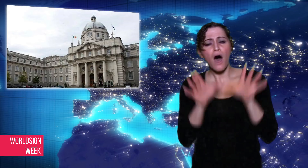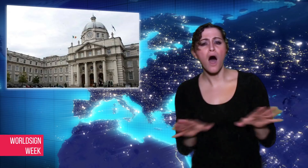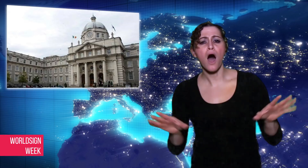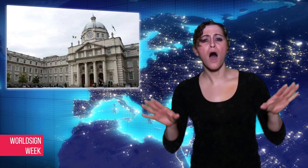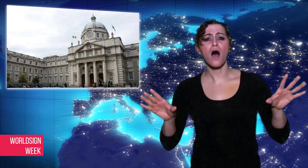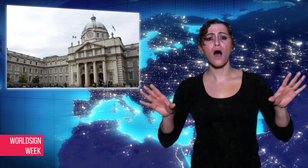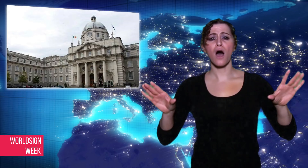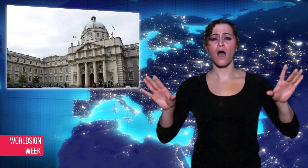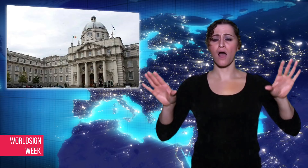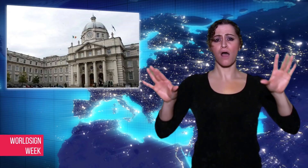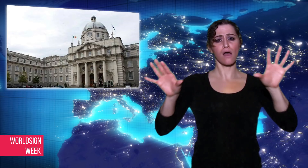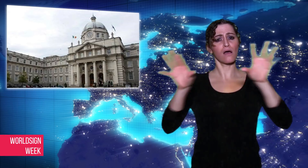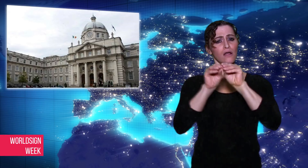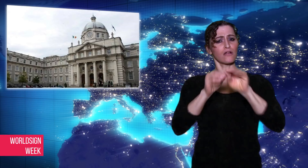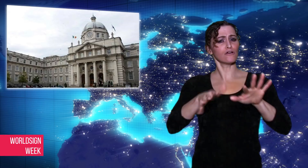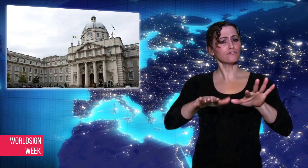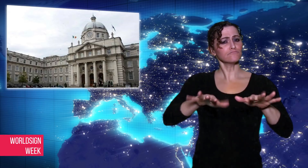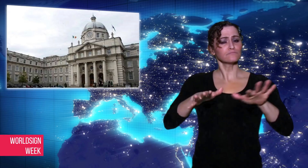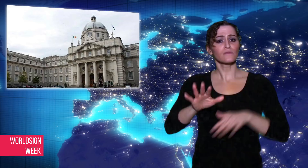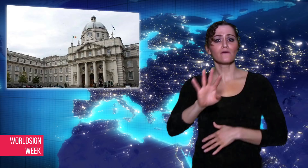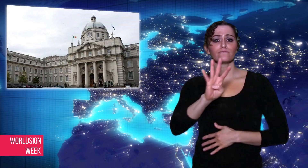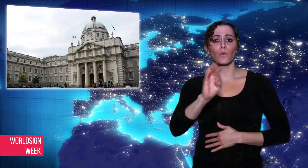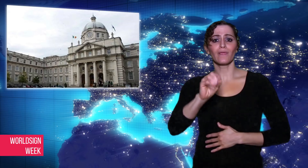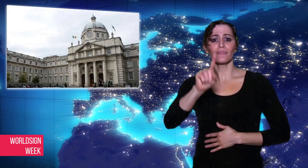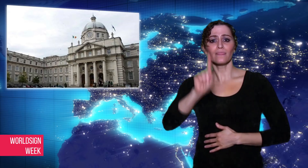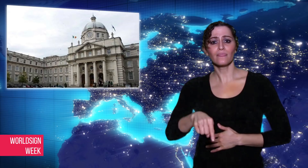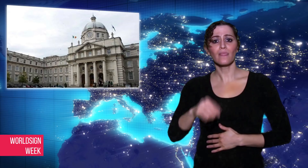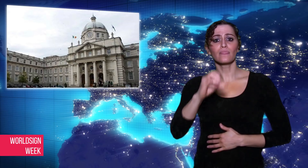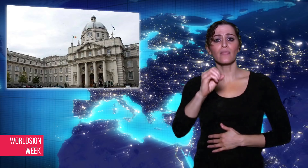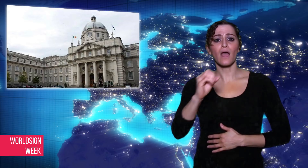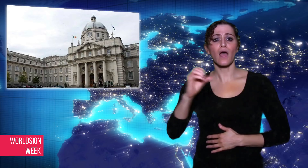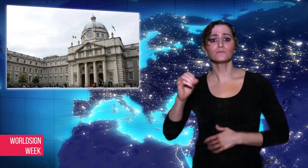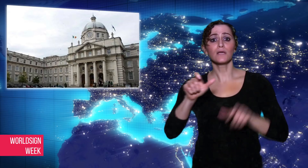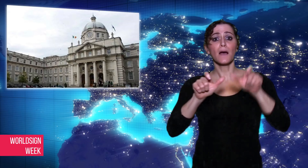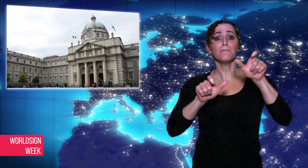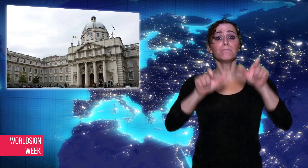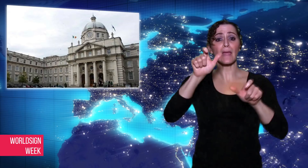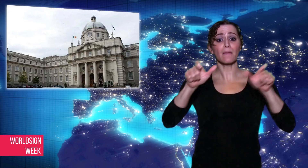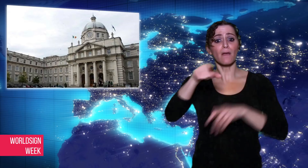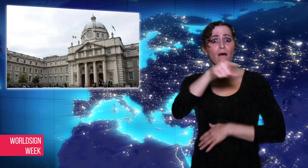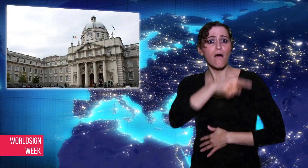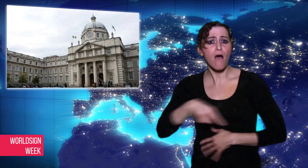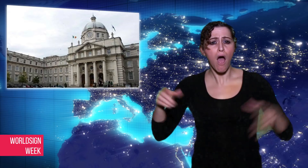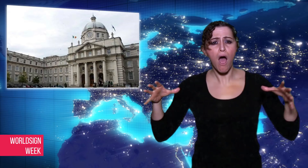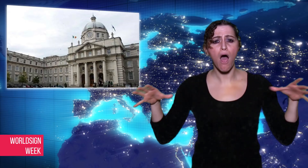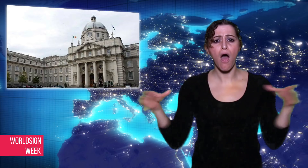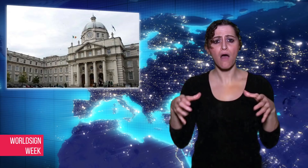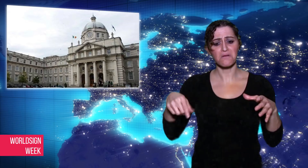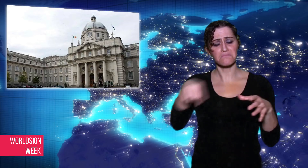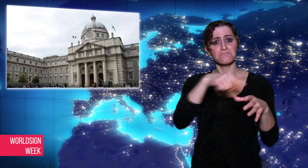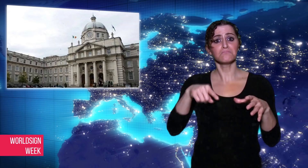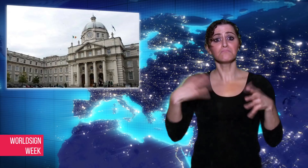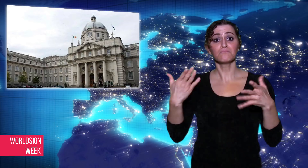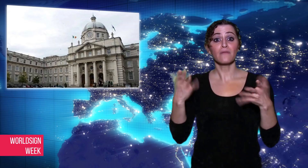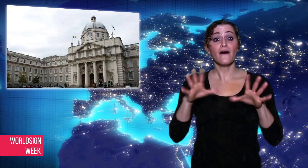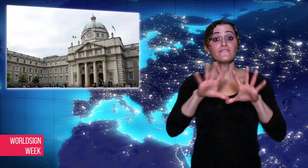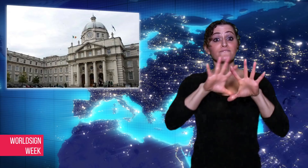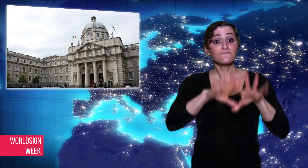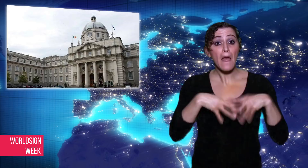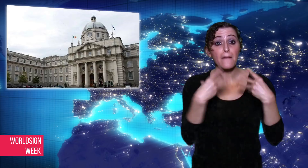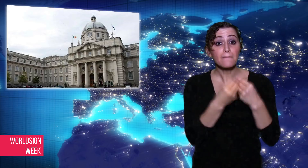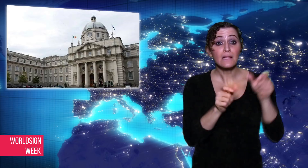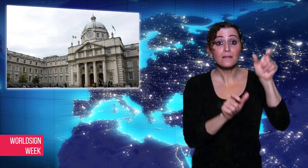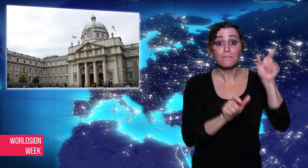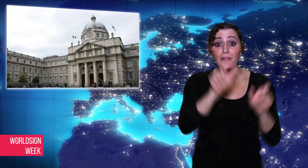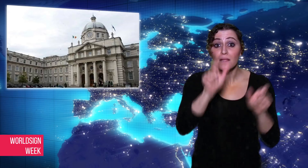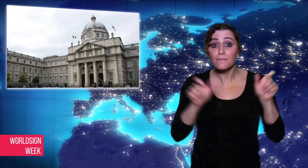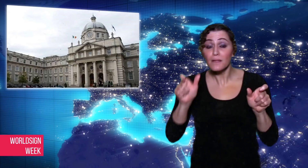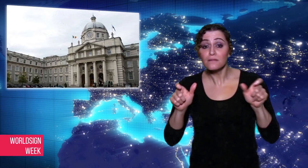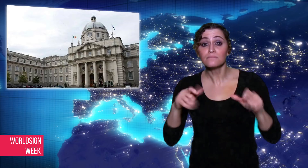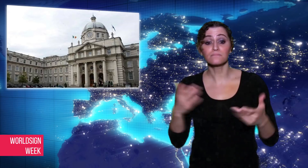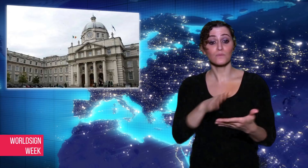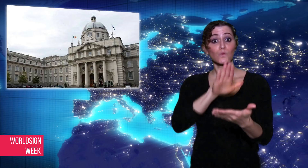community workers, teachers and